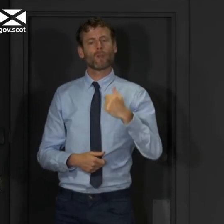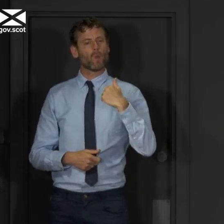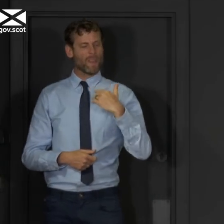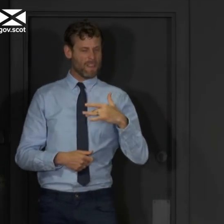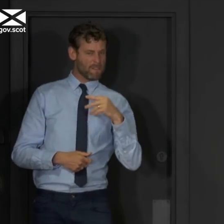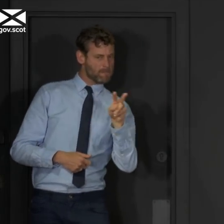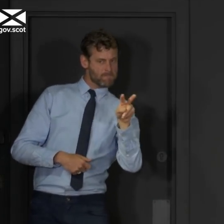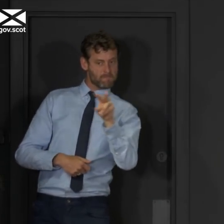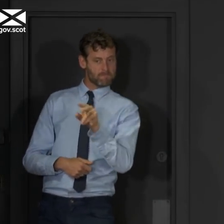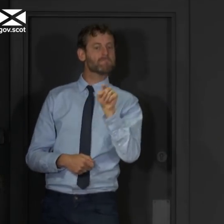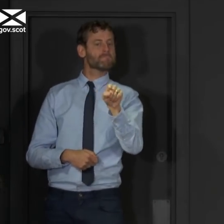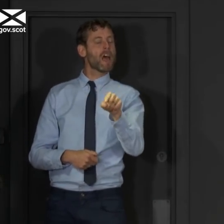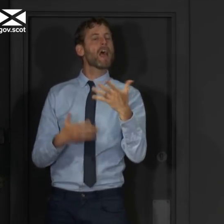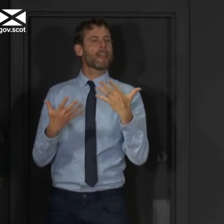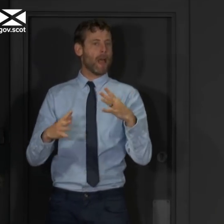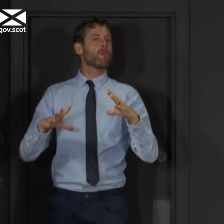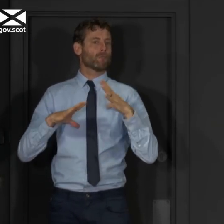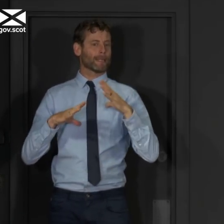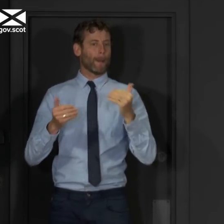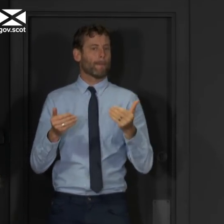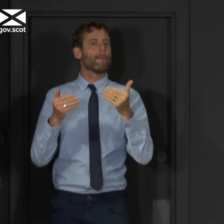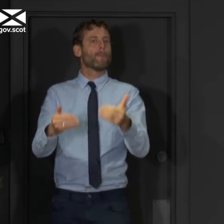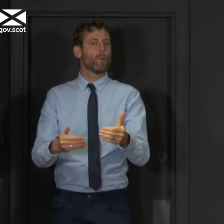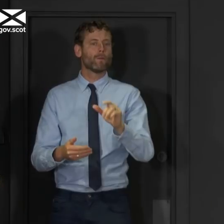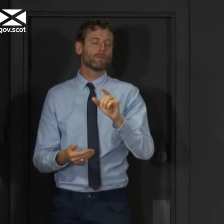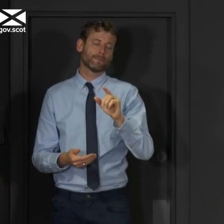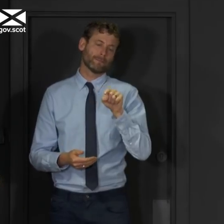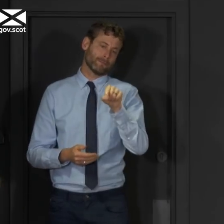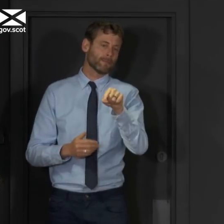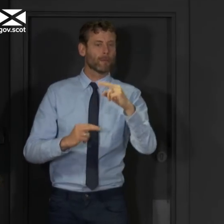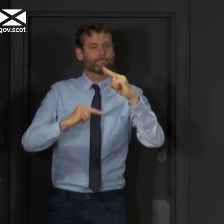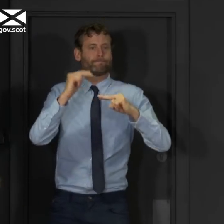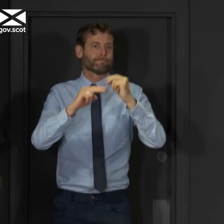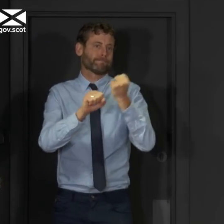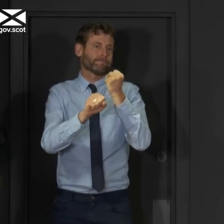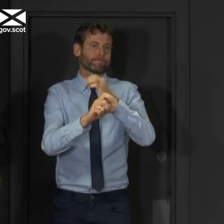further progress now, is in the construction industry. I can confirm today that the sector